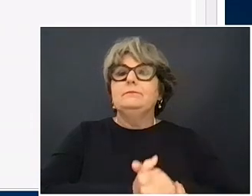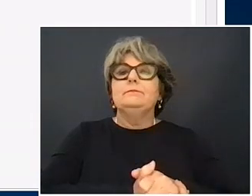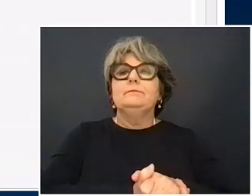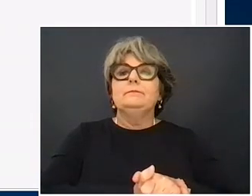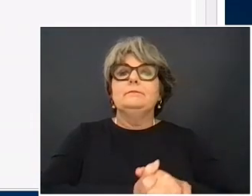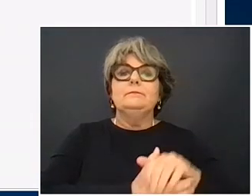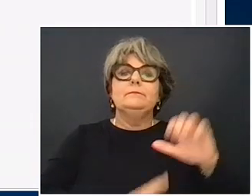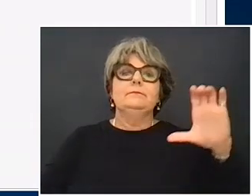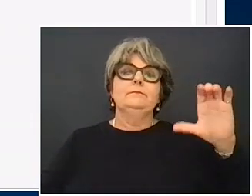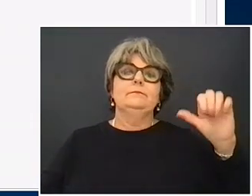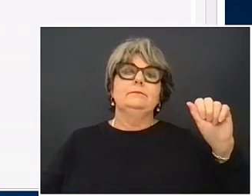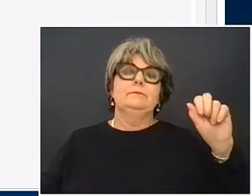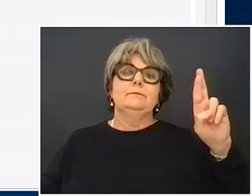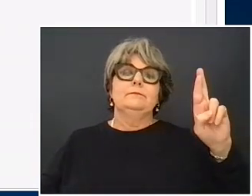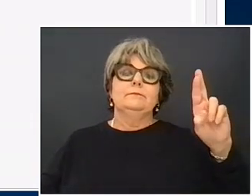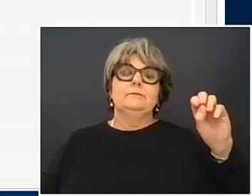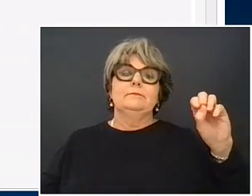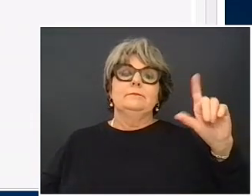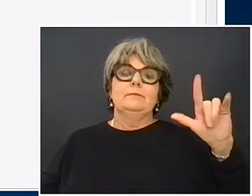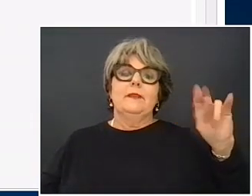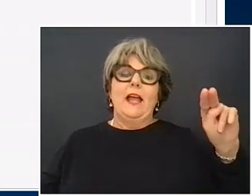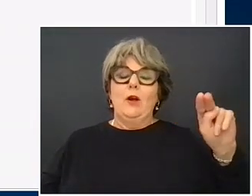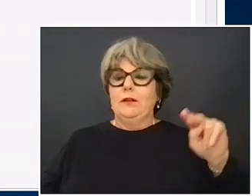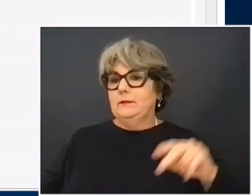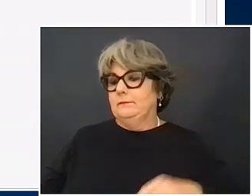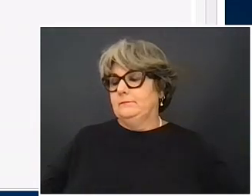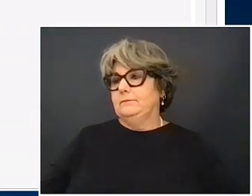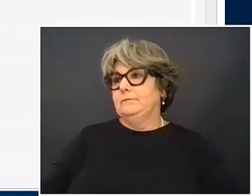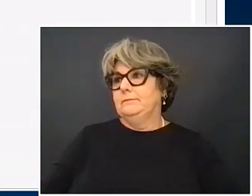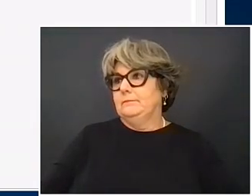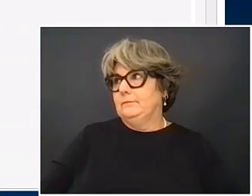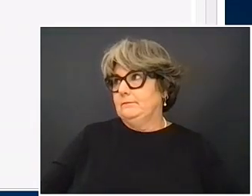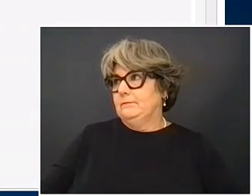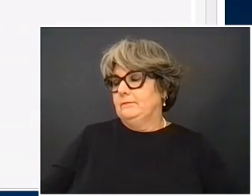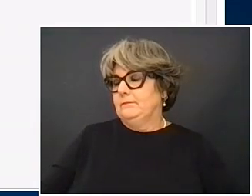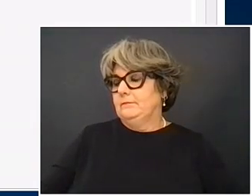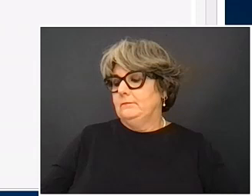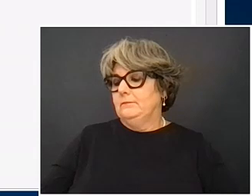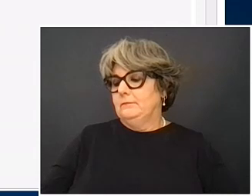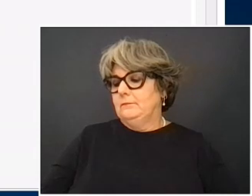Thanks. I just wanted to reiterate that we see this as very critically important to